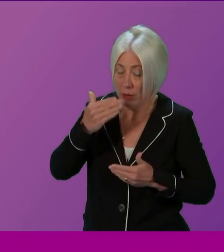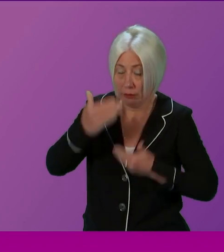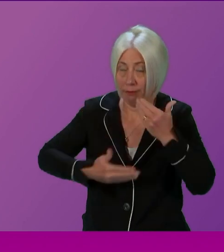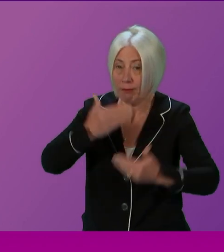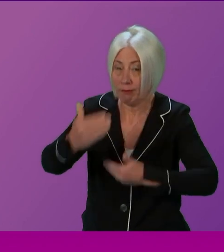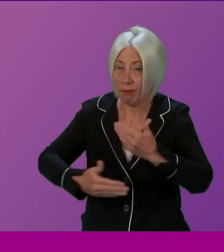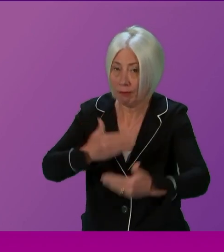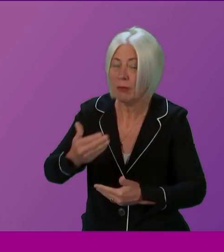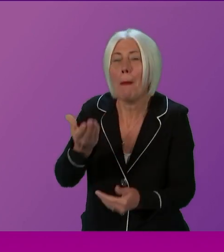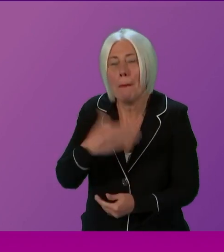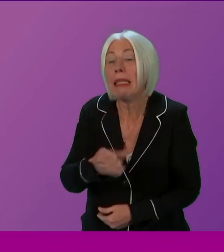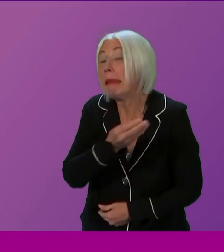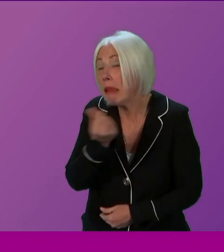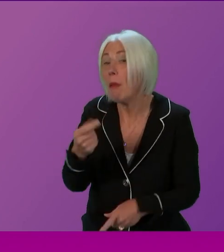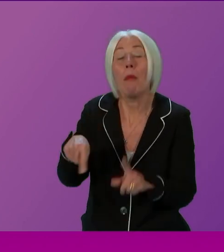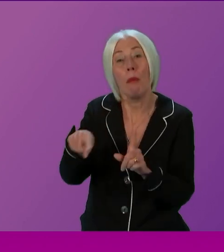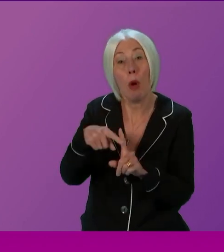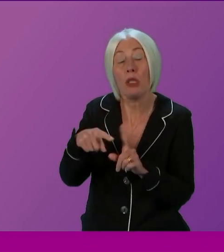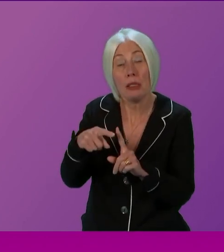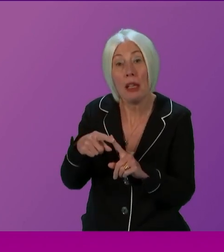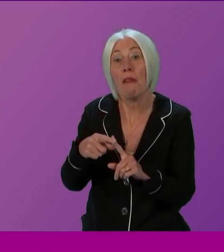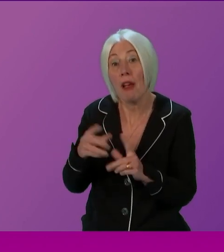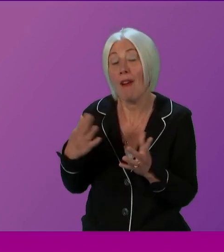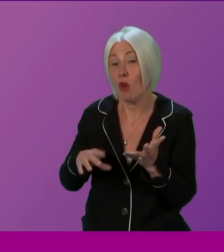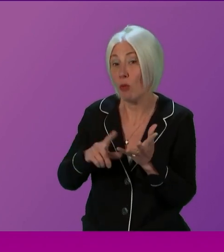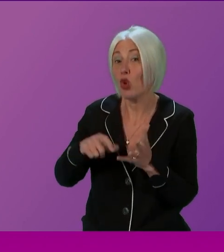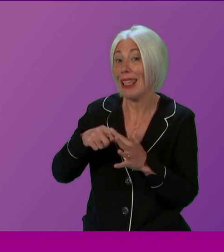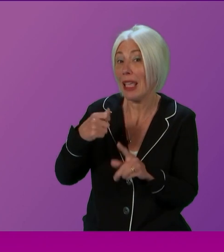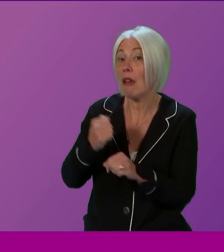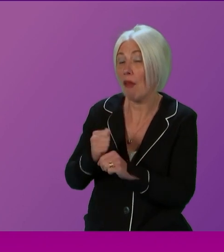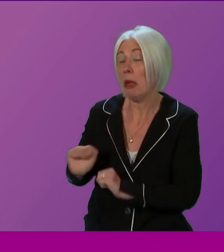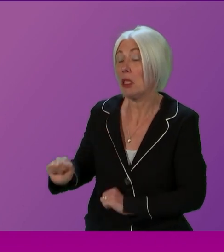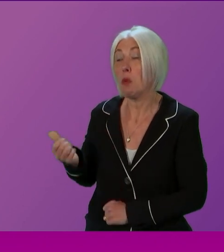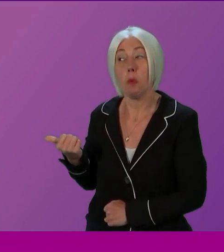There have been some positive noises from the UK Government around this matter, and I hope to see